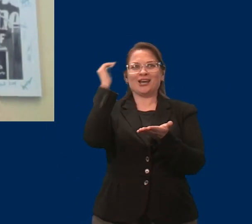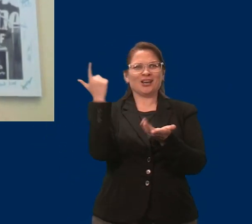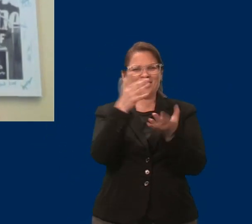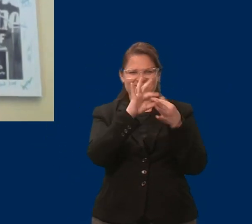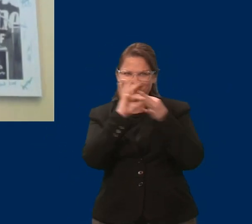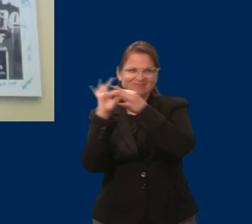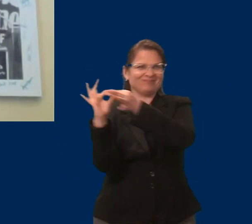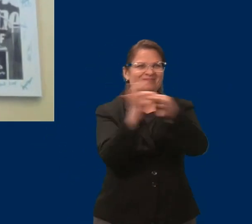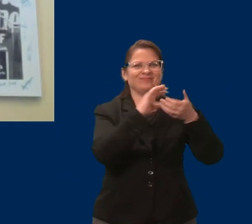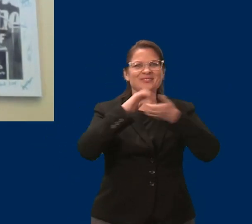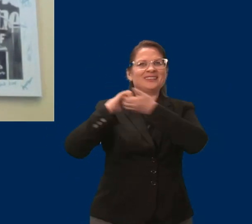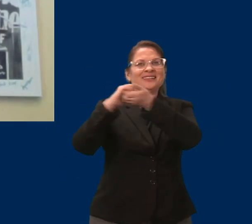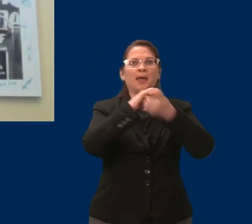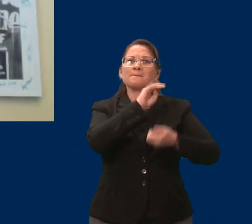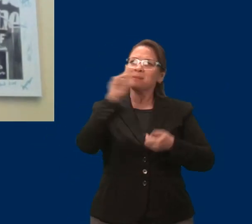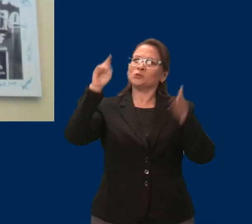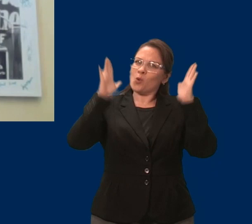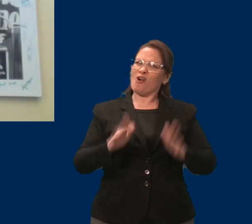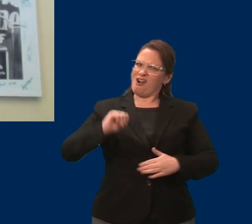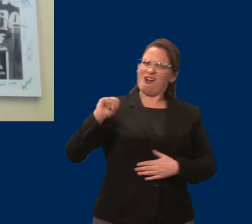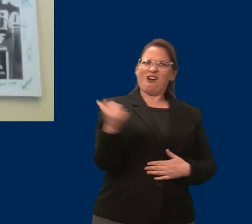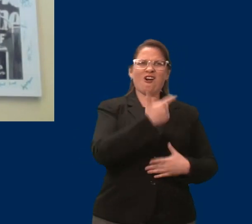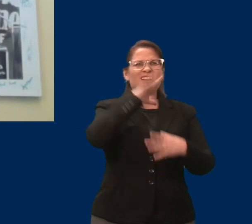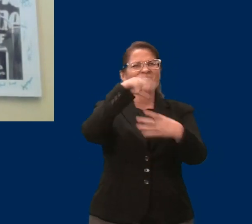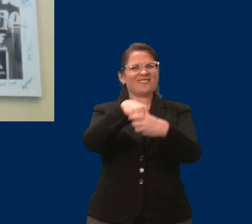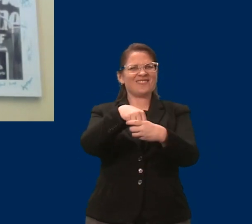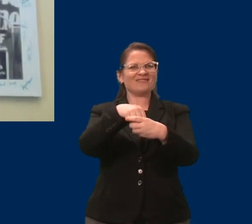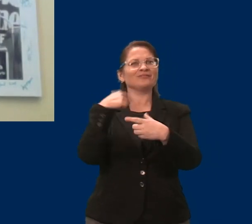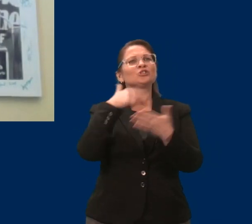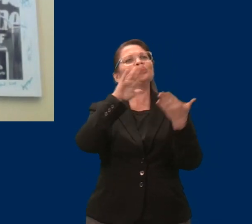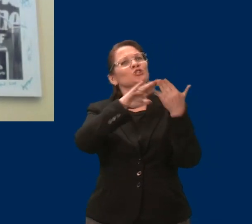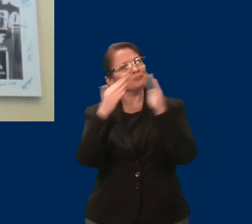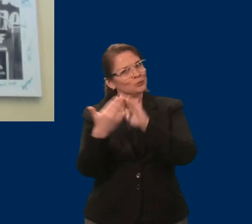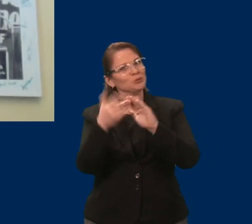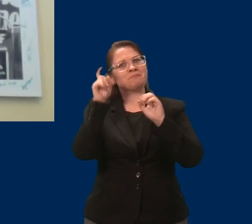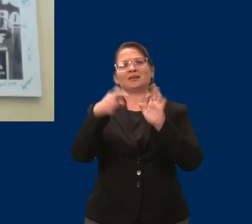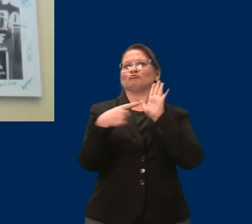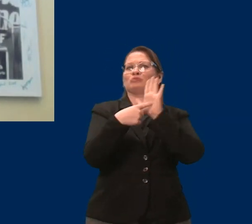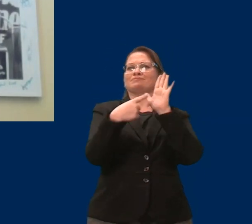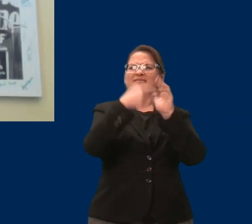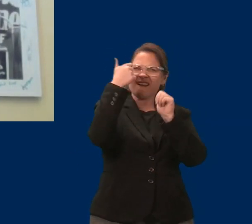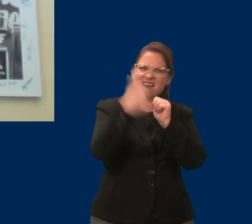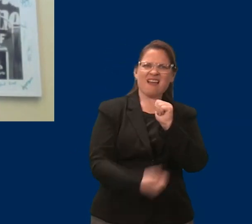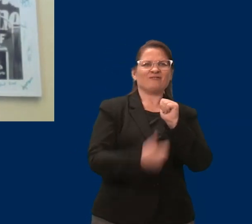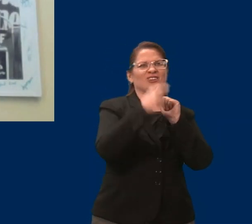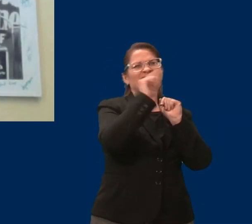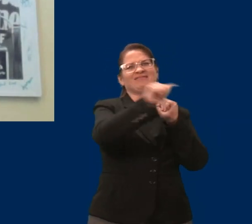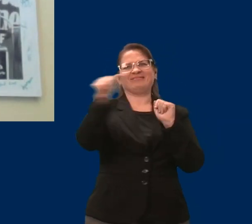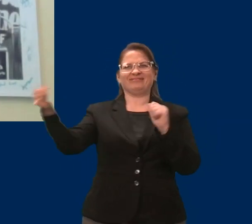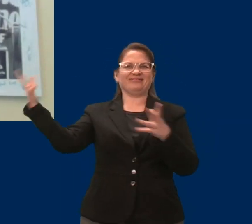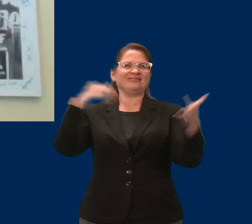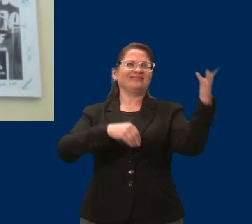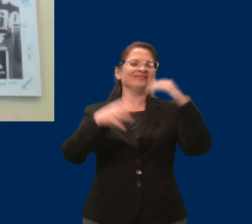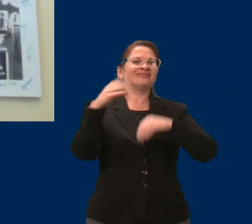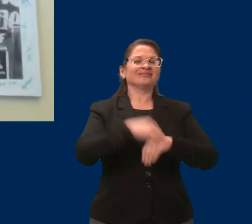We have to ensure that all communities are represented, and that's why I'm so grateful for the council. You all do this work, and partner, and push,